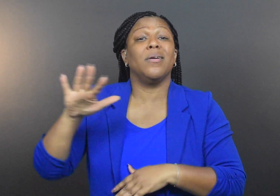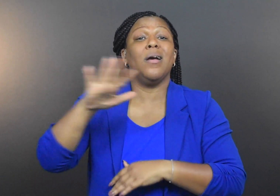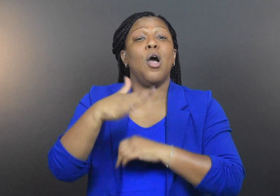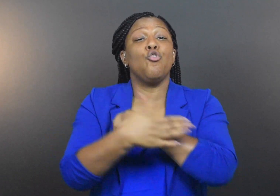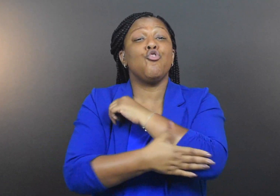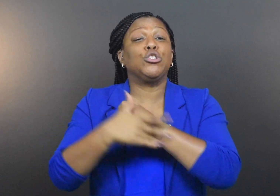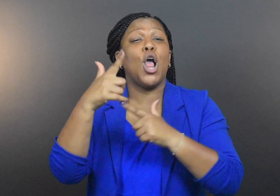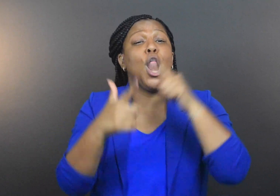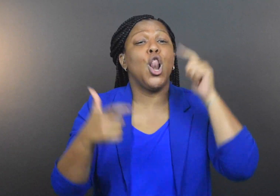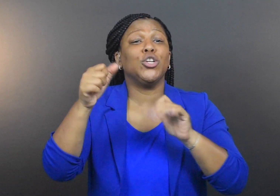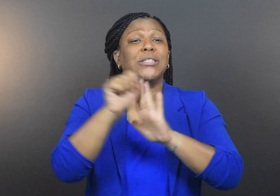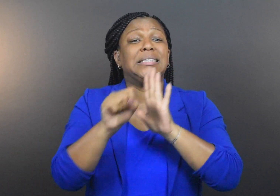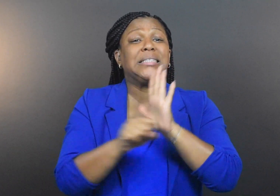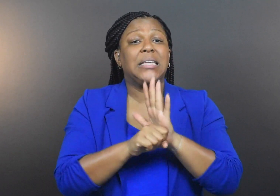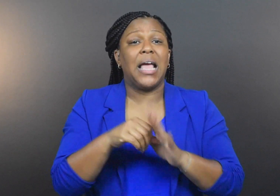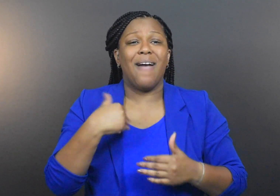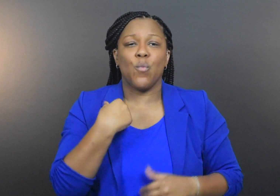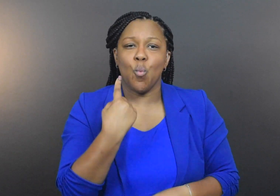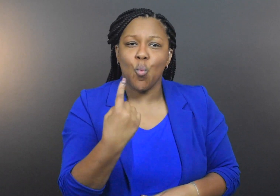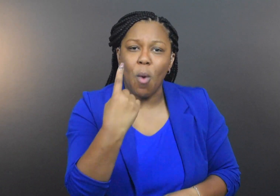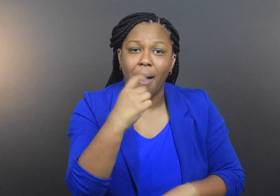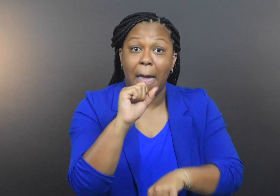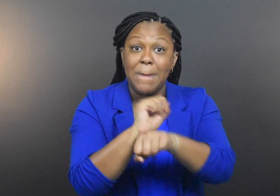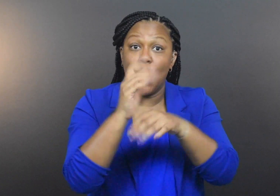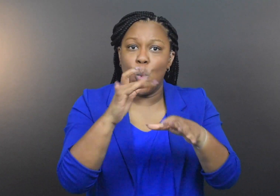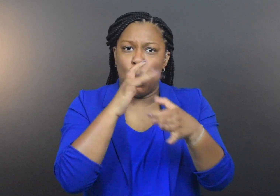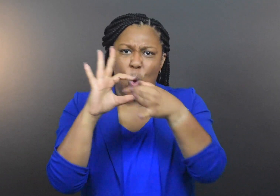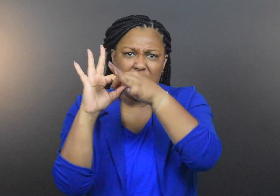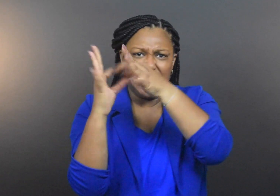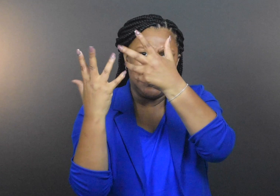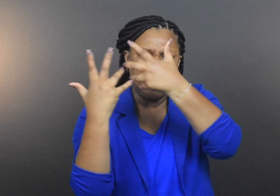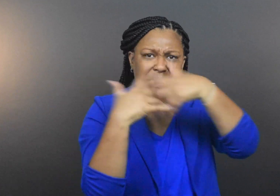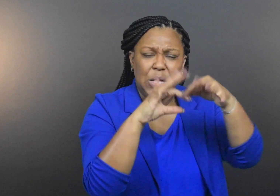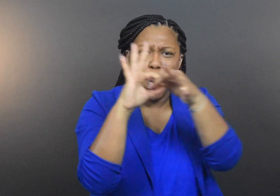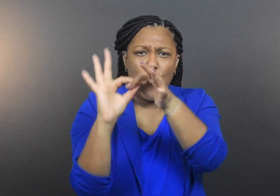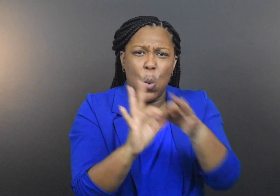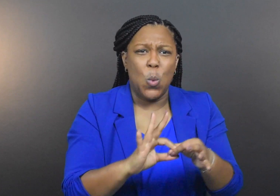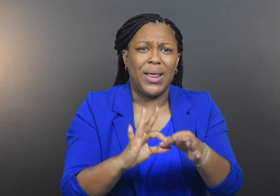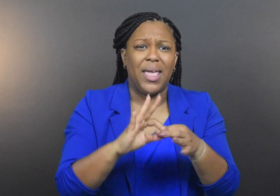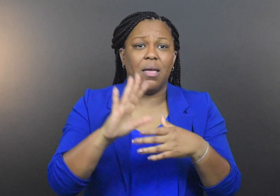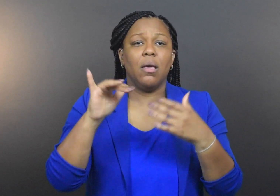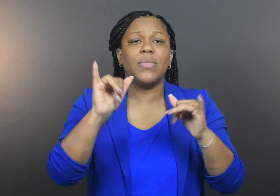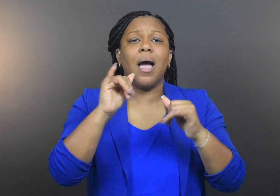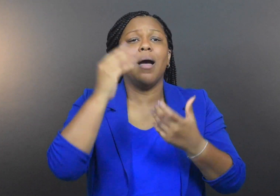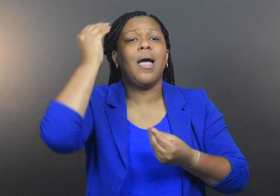One of the country’s largest states had just one employee to coordinate the submission of